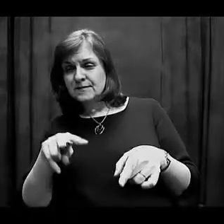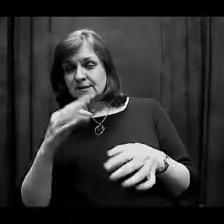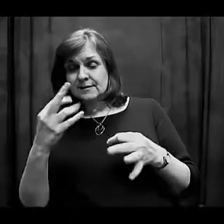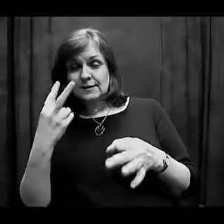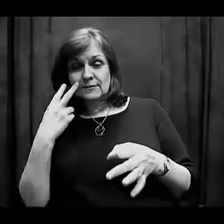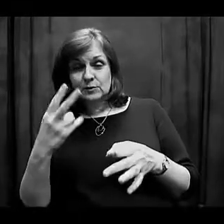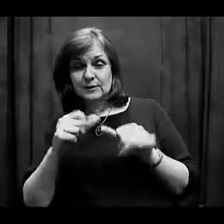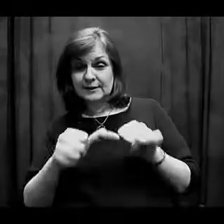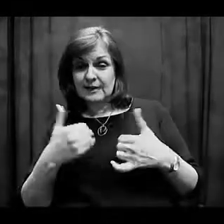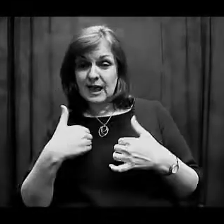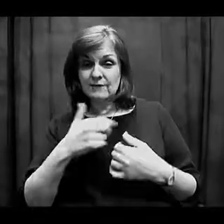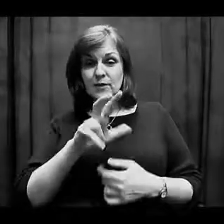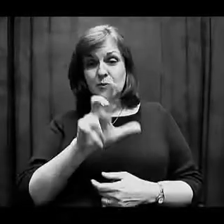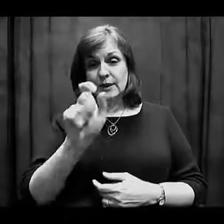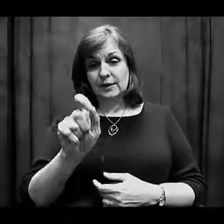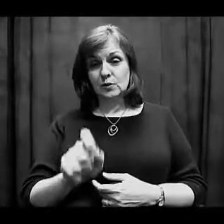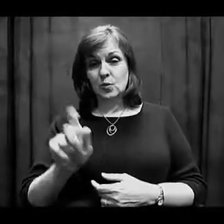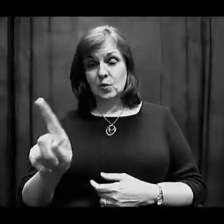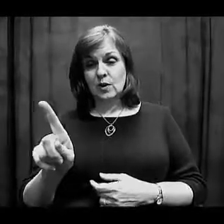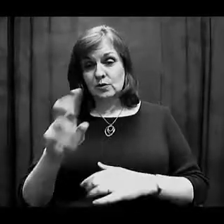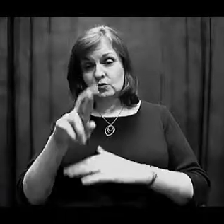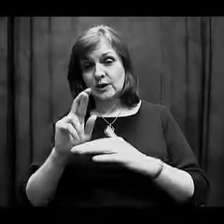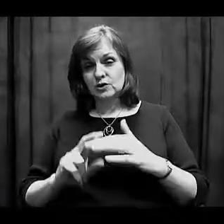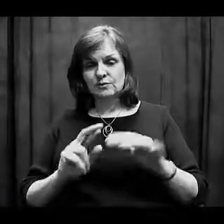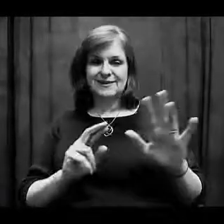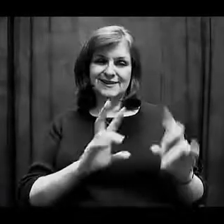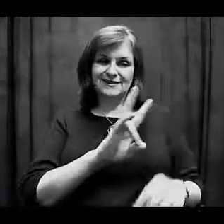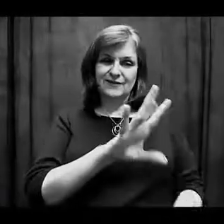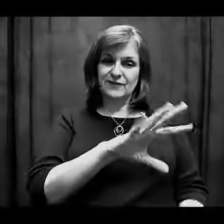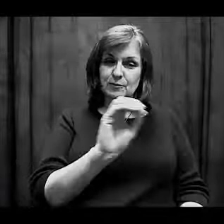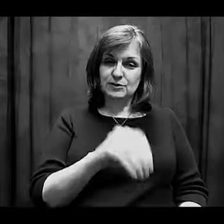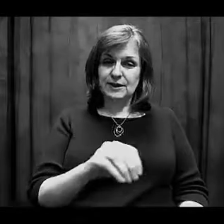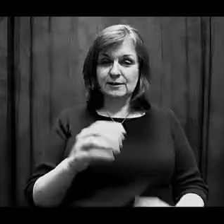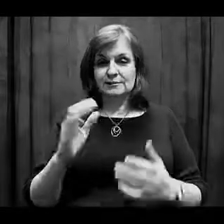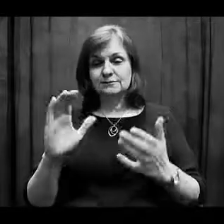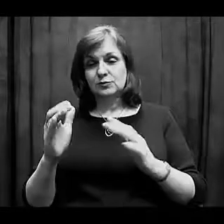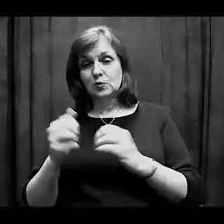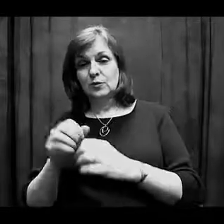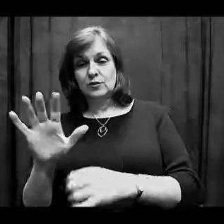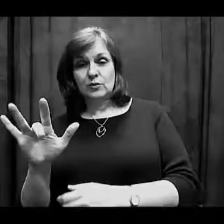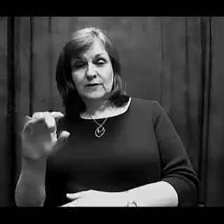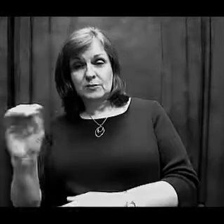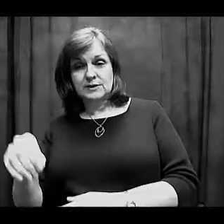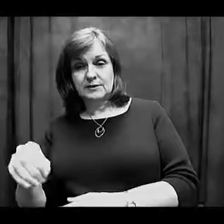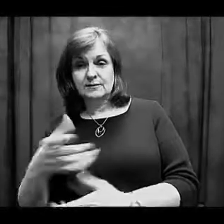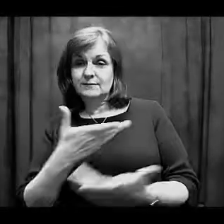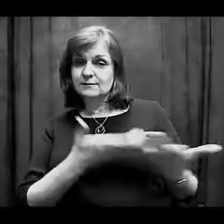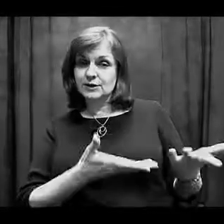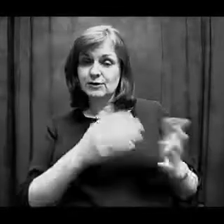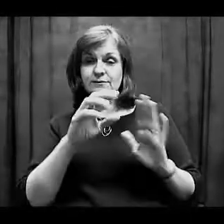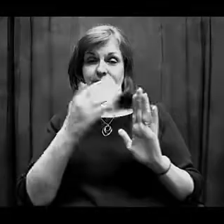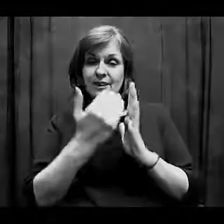to see if they would still come out in this three to one ratio or 75 to 25% and -- here you go